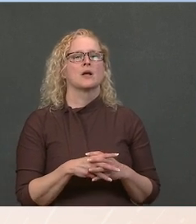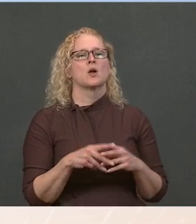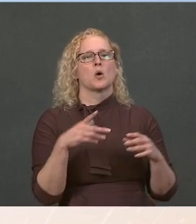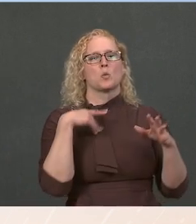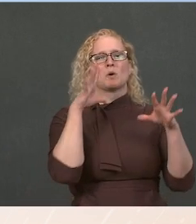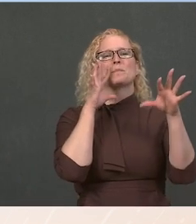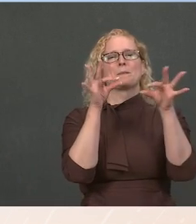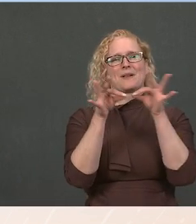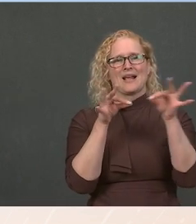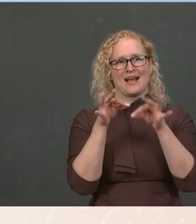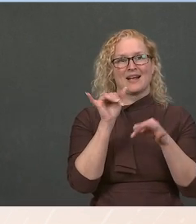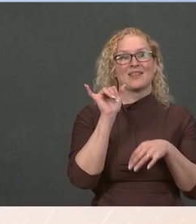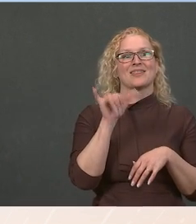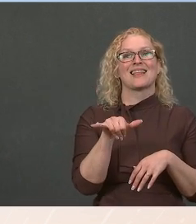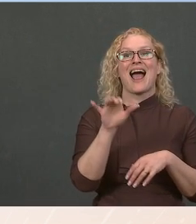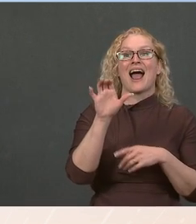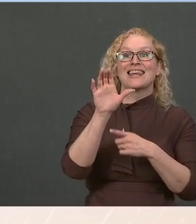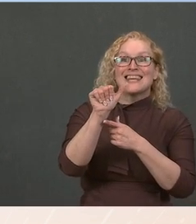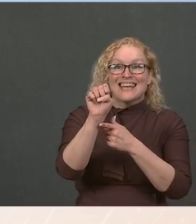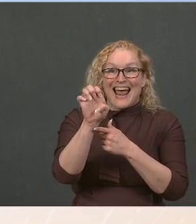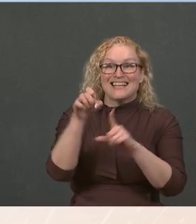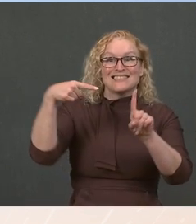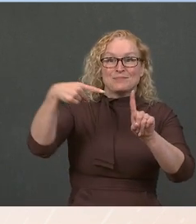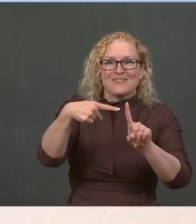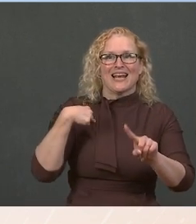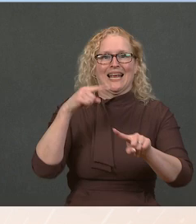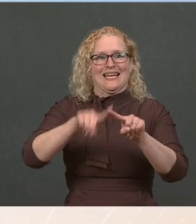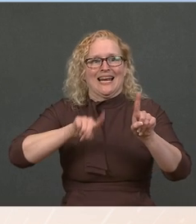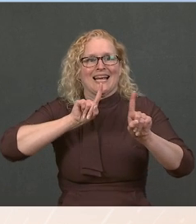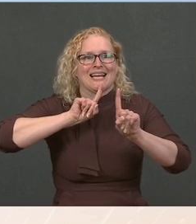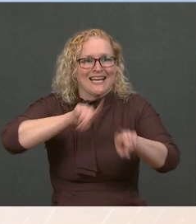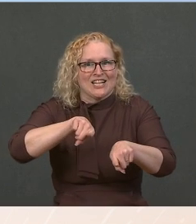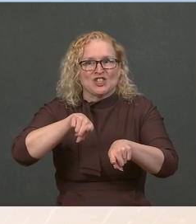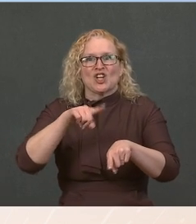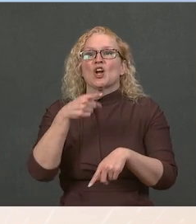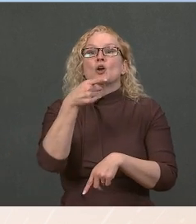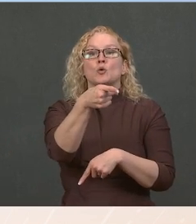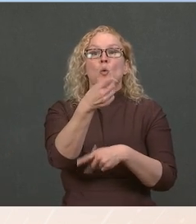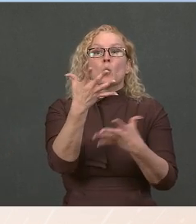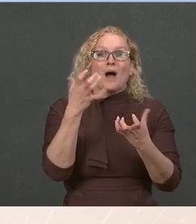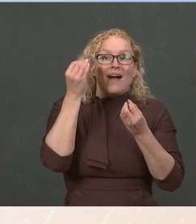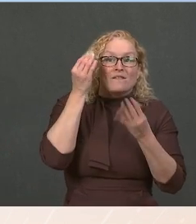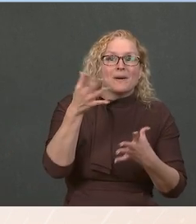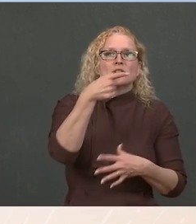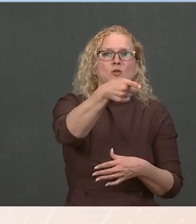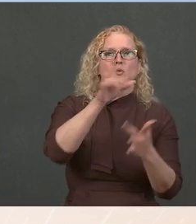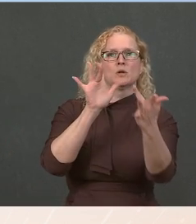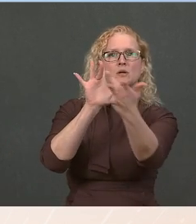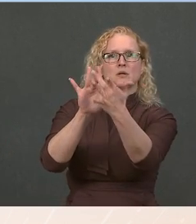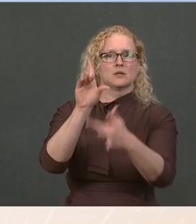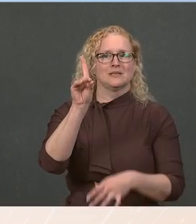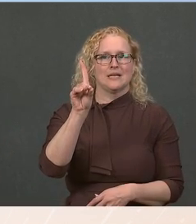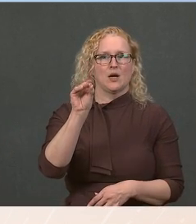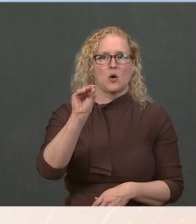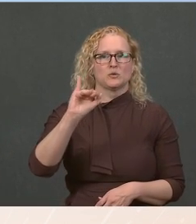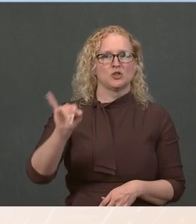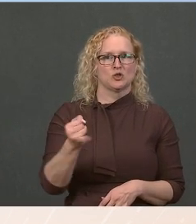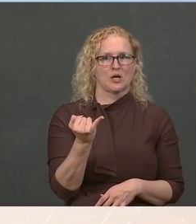I can't answer from here, behind this podium. So, you would have to go to the Department of Justice. The Press: Then, to internal White House processes: When the ACLU heard the President